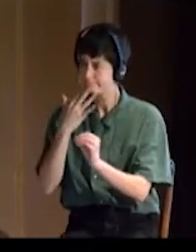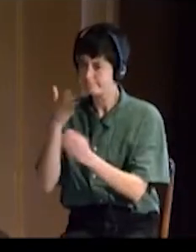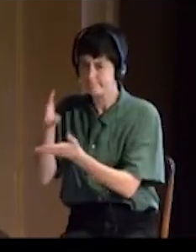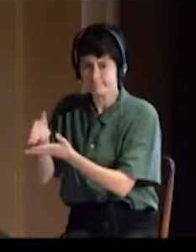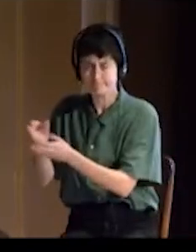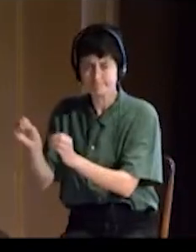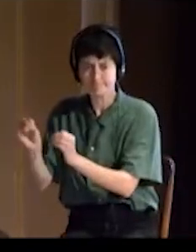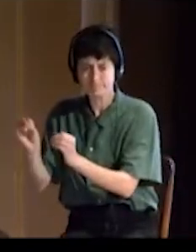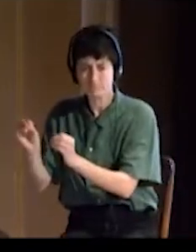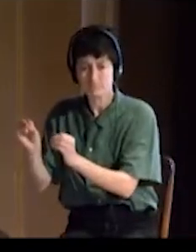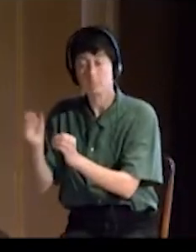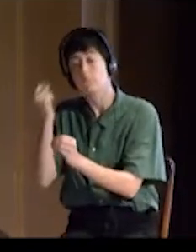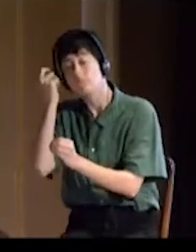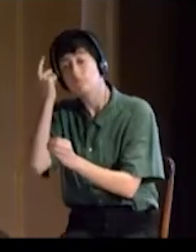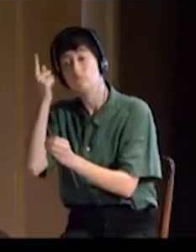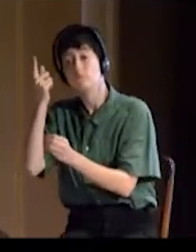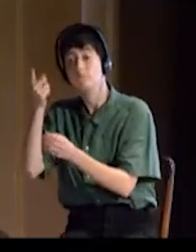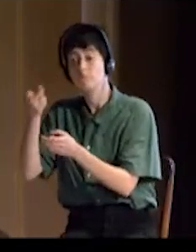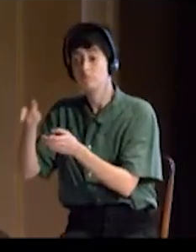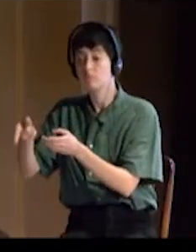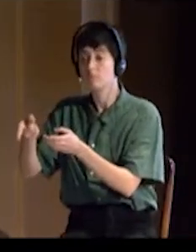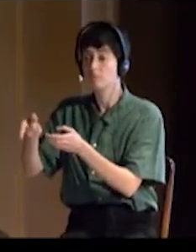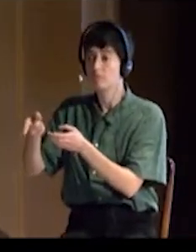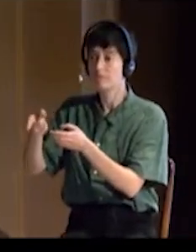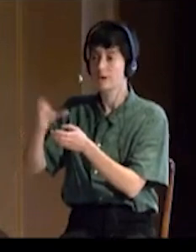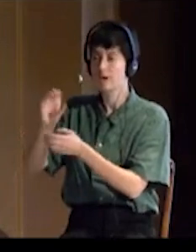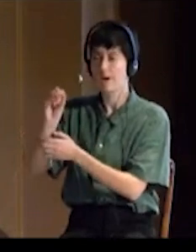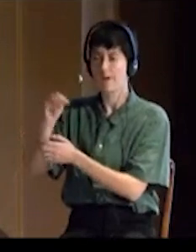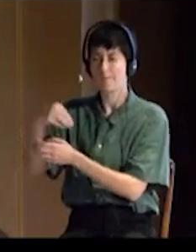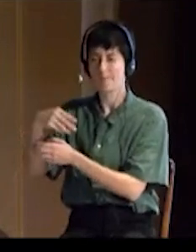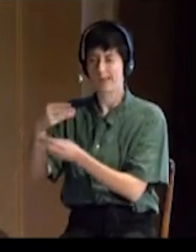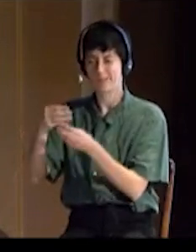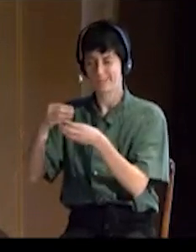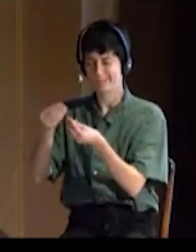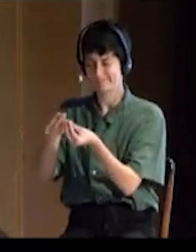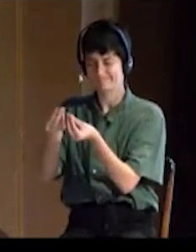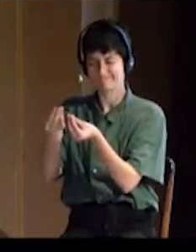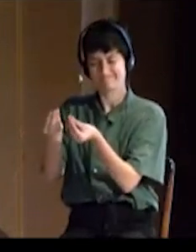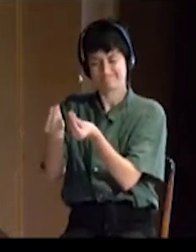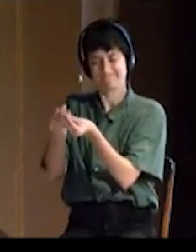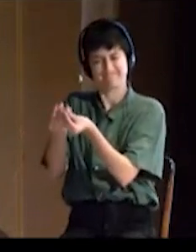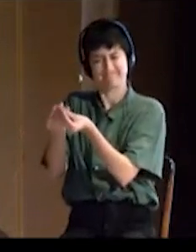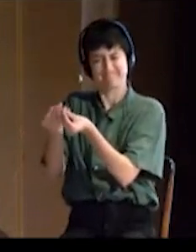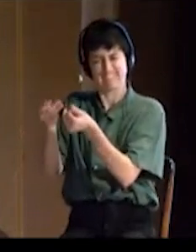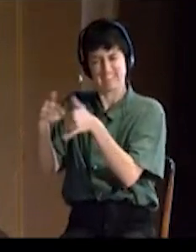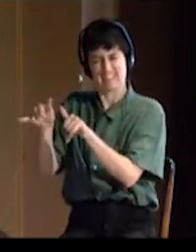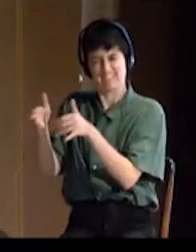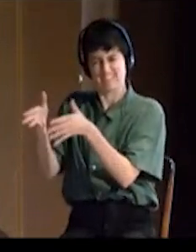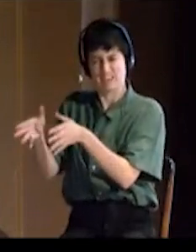So we can still utilize that data. So that doesn't change. Thank you. Jun.